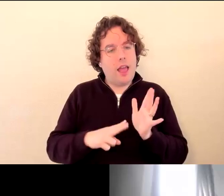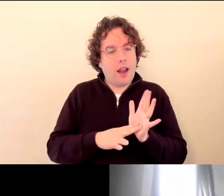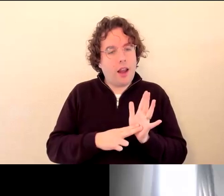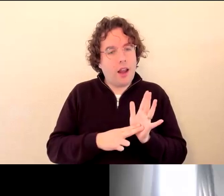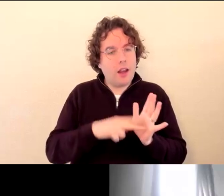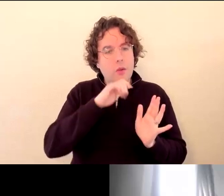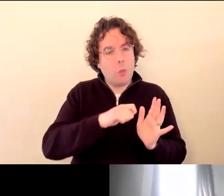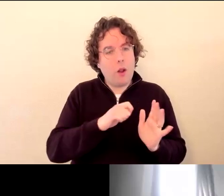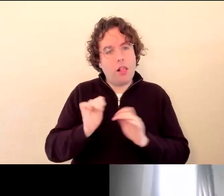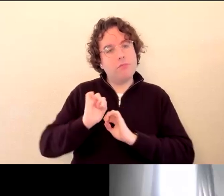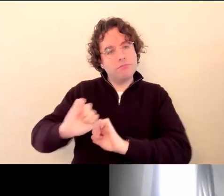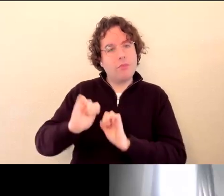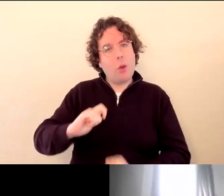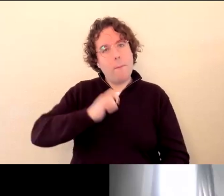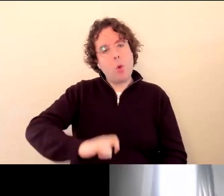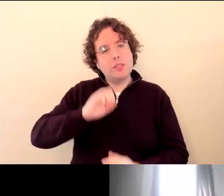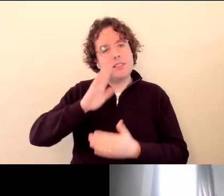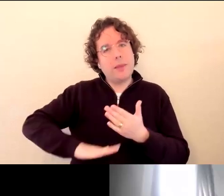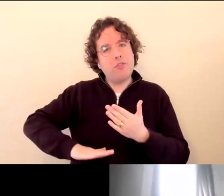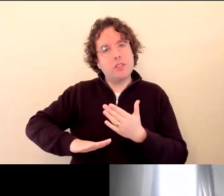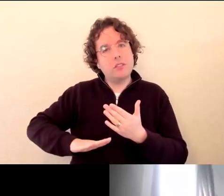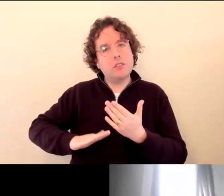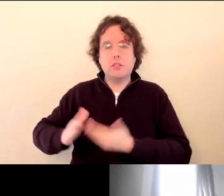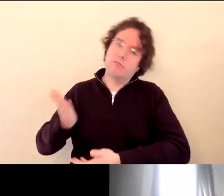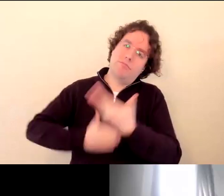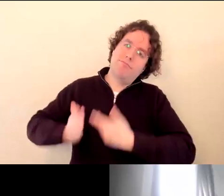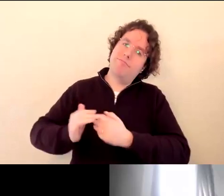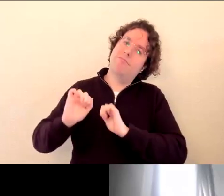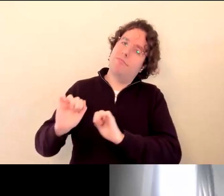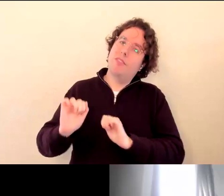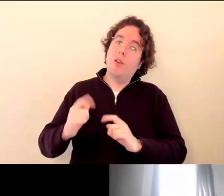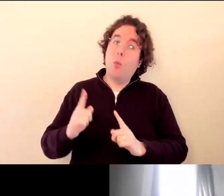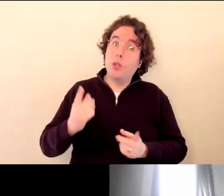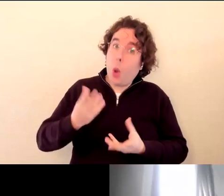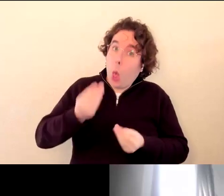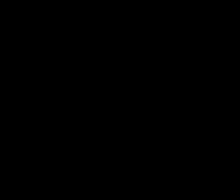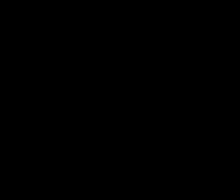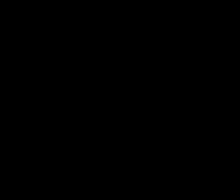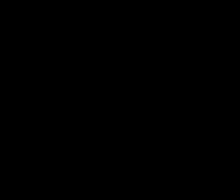her own personal experience what she's learned and kind of some advice and some examples of good